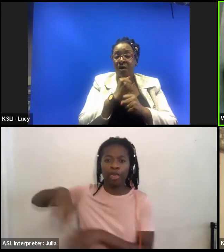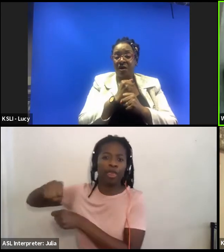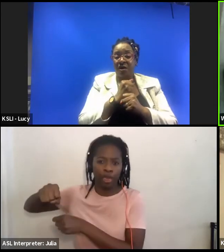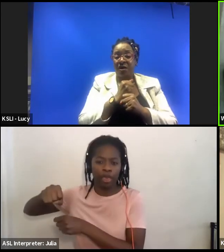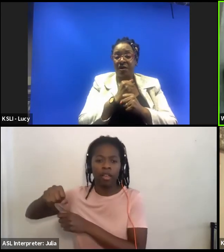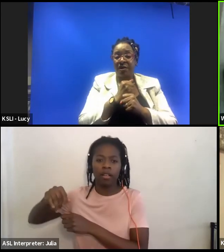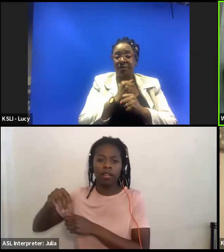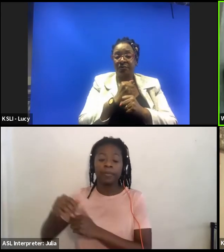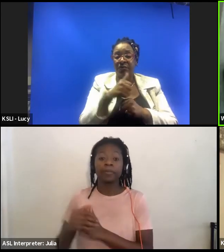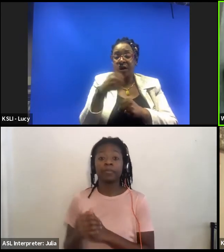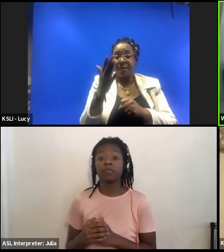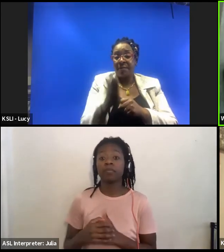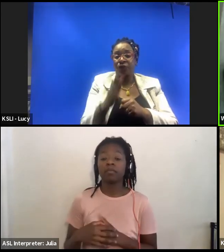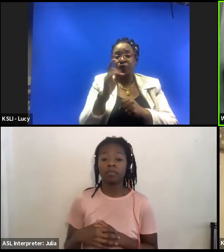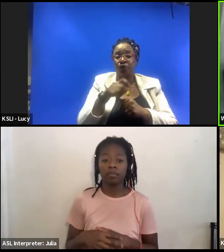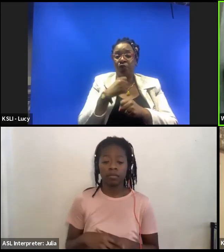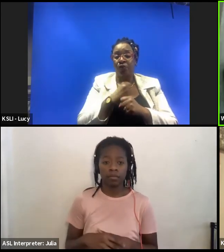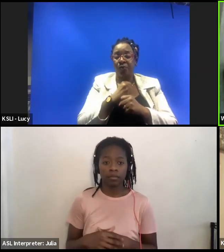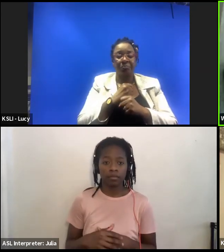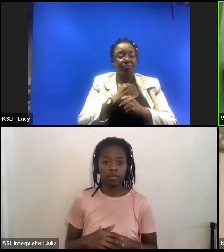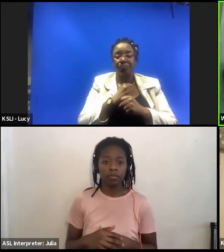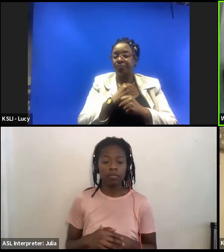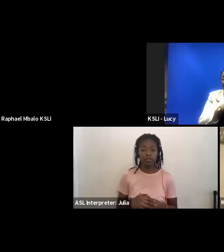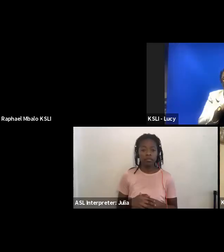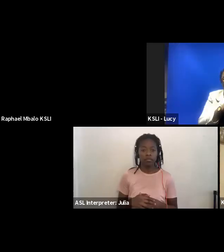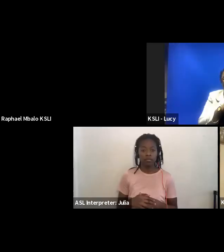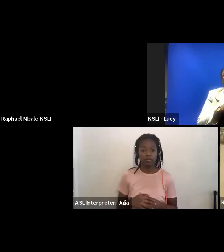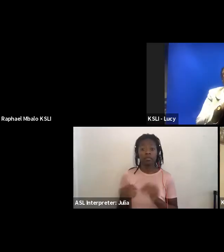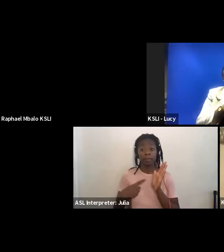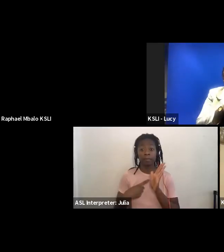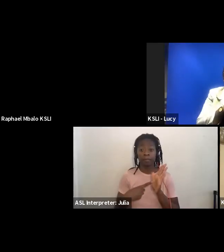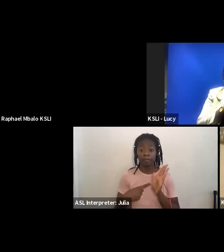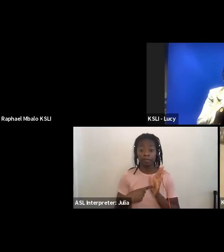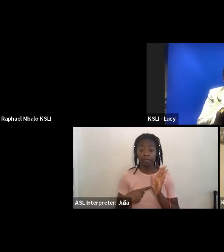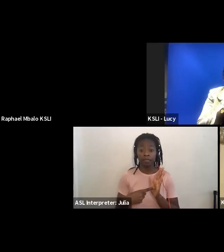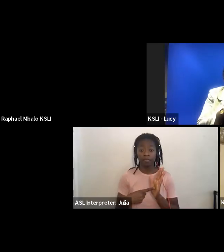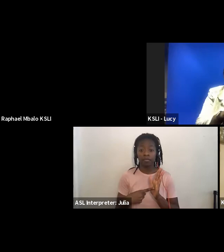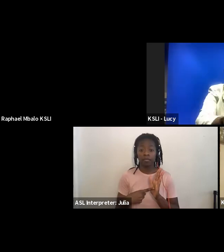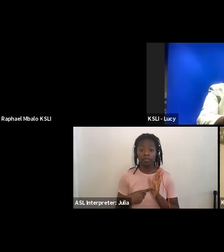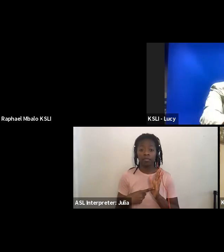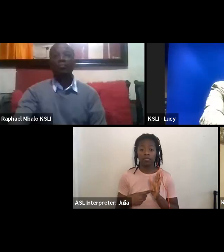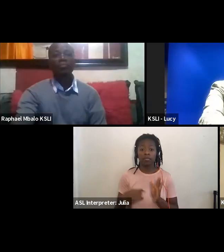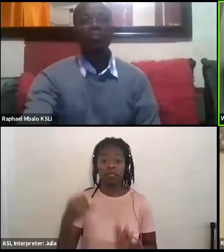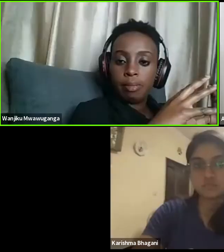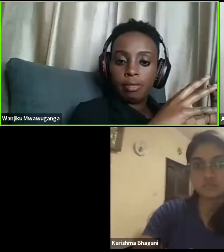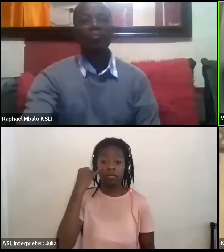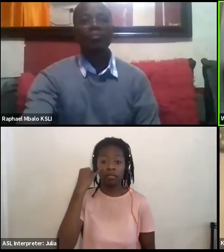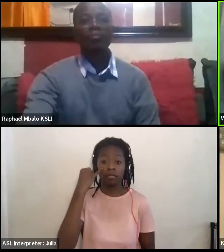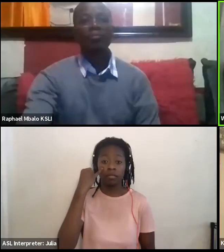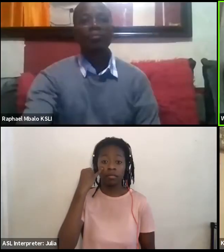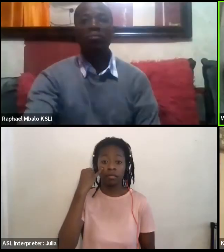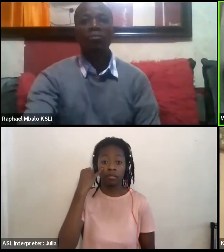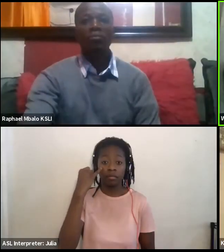For instance if I've come up with the creative vision of the entire show,